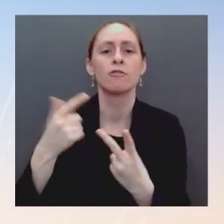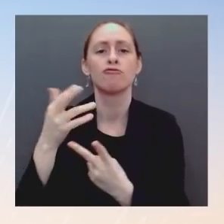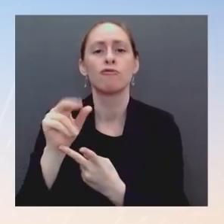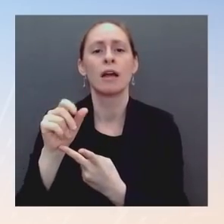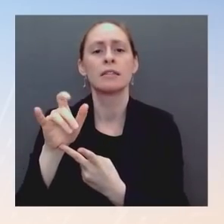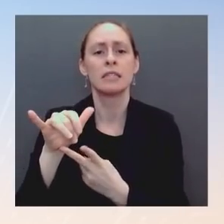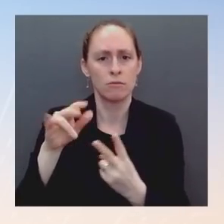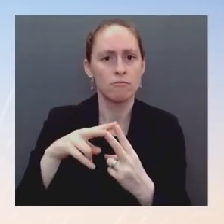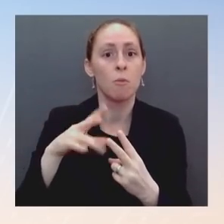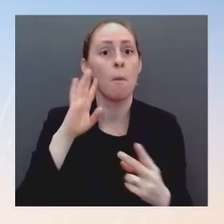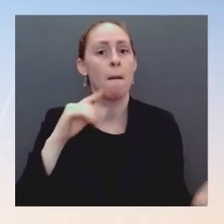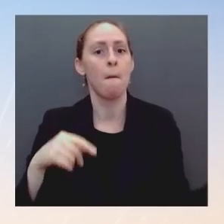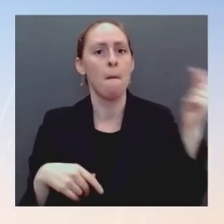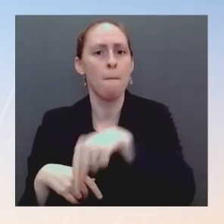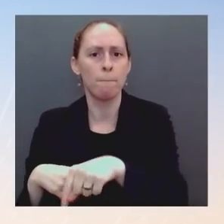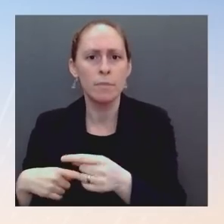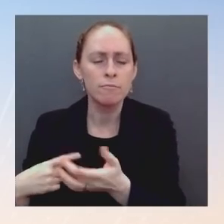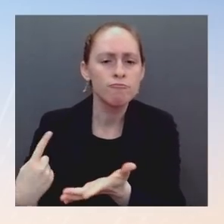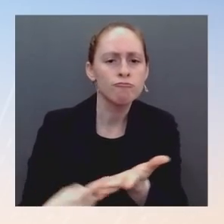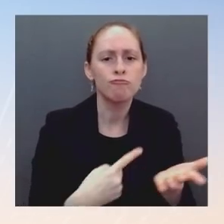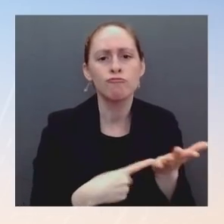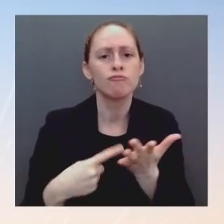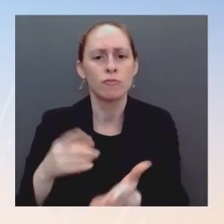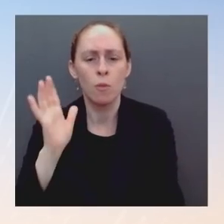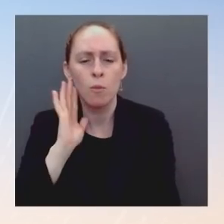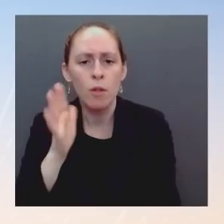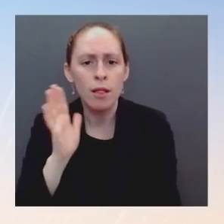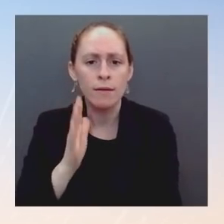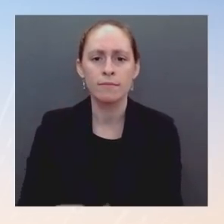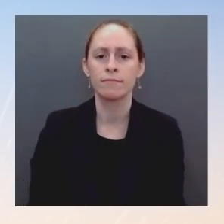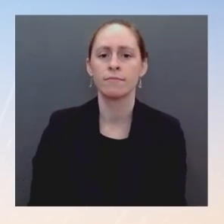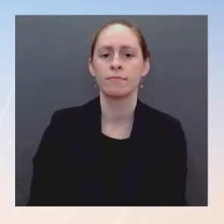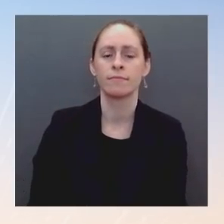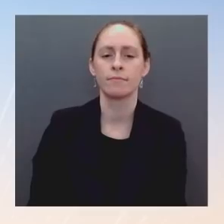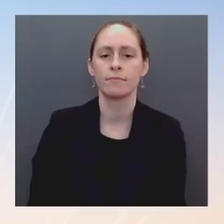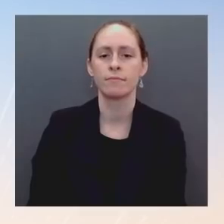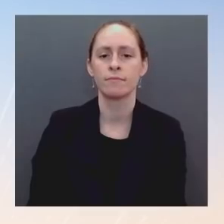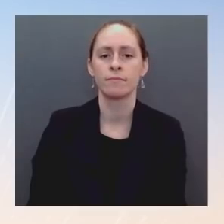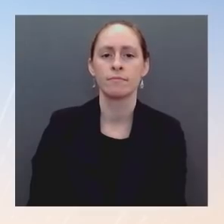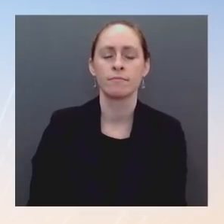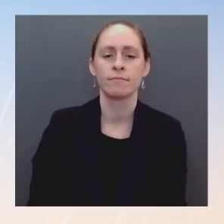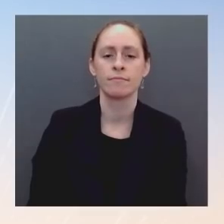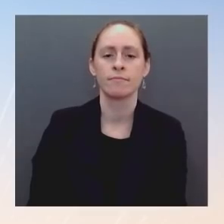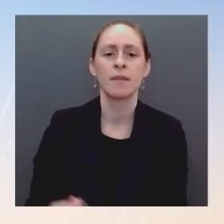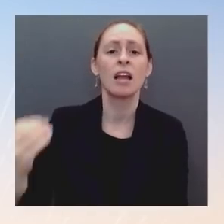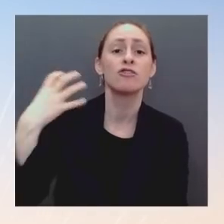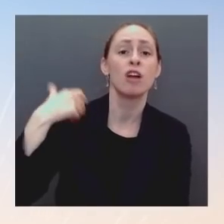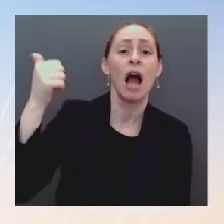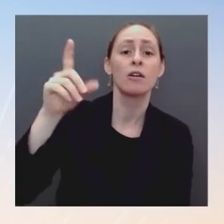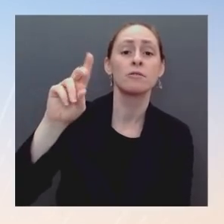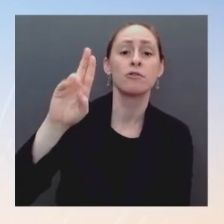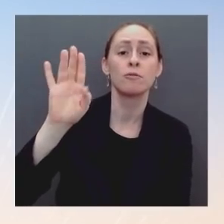on seven Supreme Court confirmation processes. The President has also worked for many years with Senator Grassley